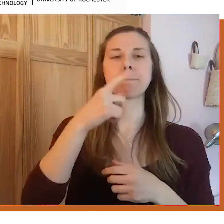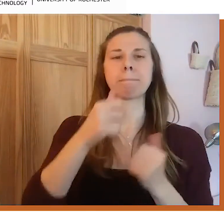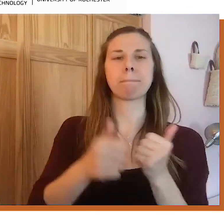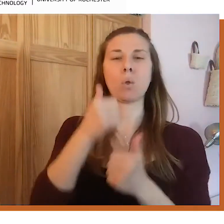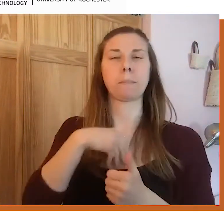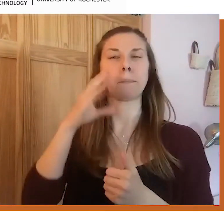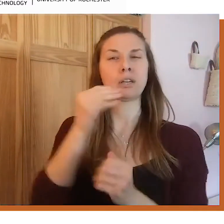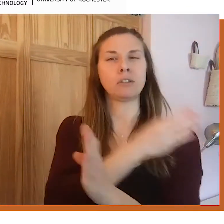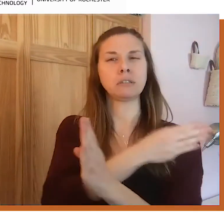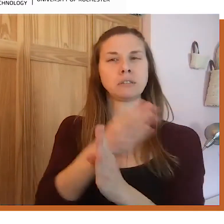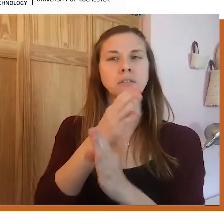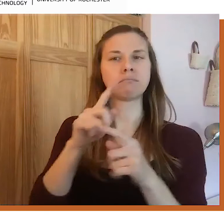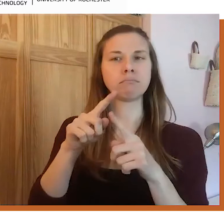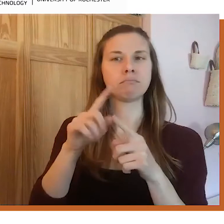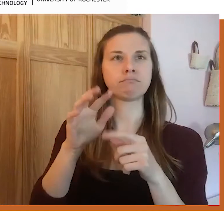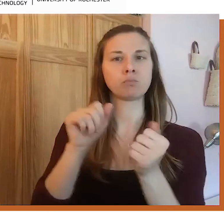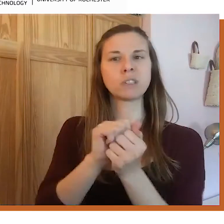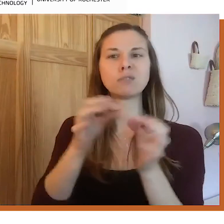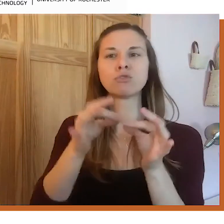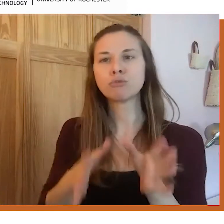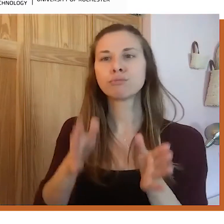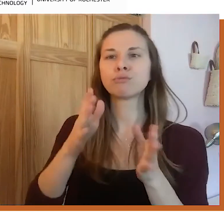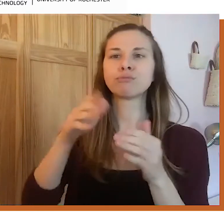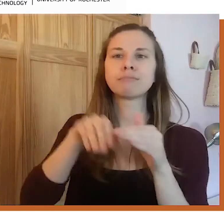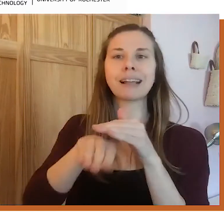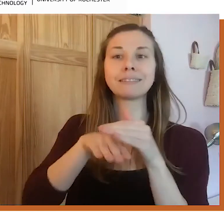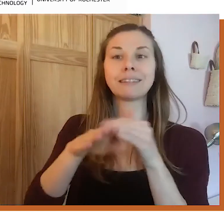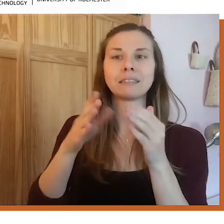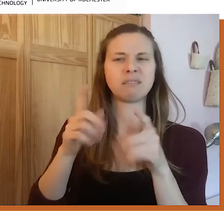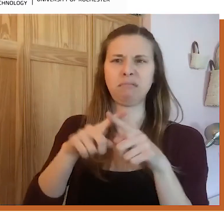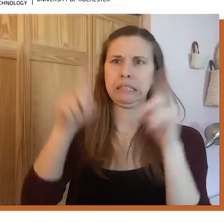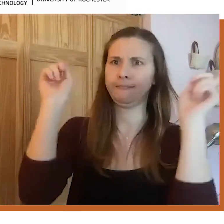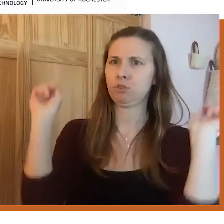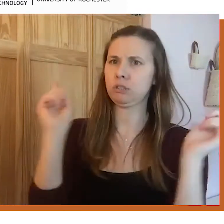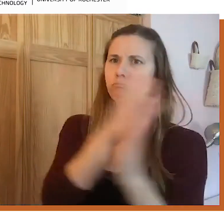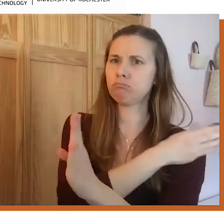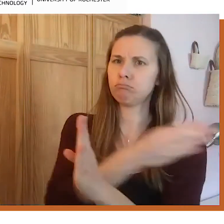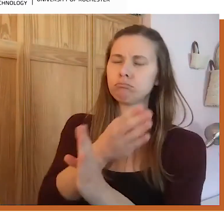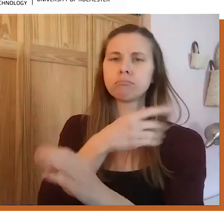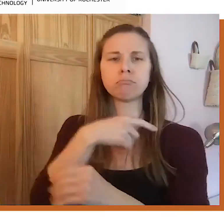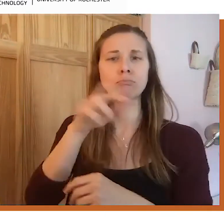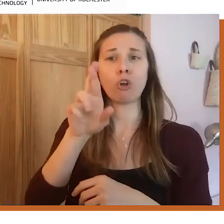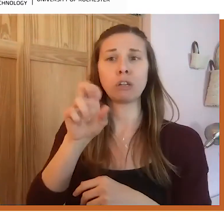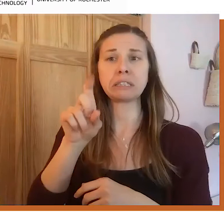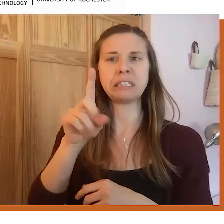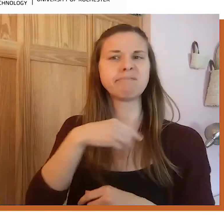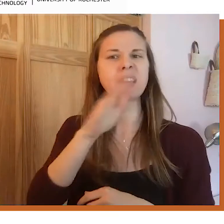Most of my experiences before medical school working with interpreters and access services were much different. At Rochester School for the Deaf,